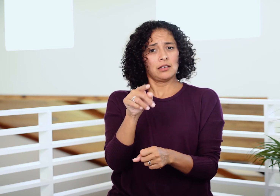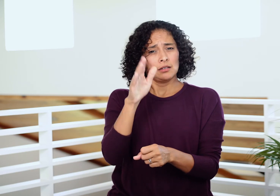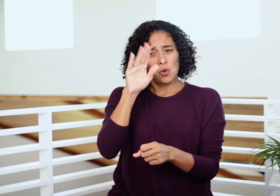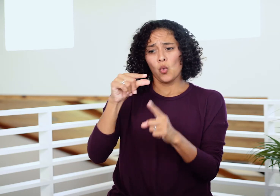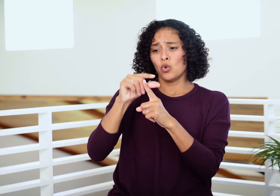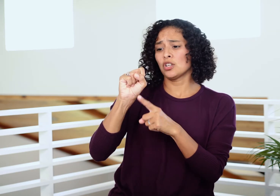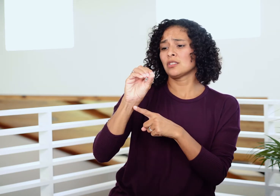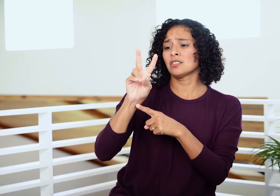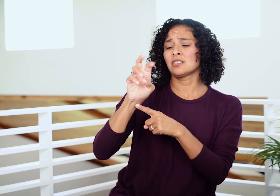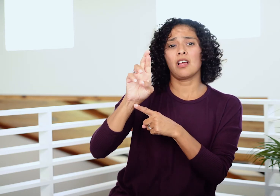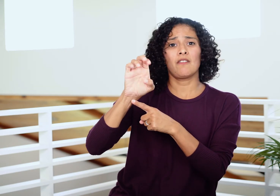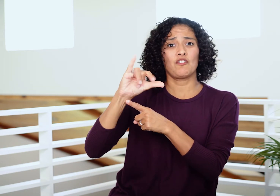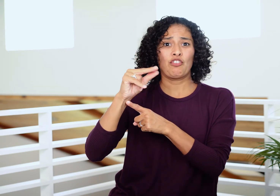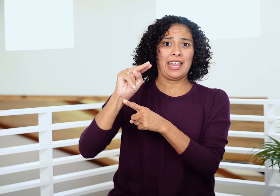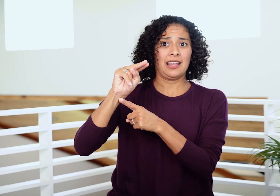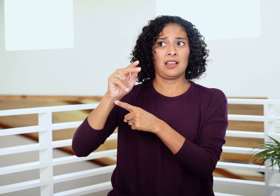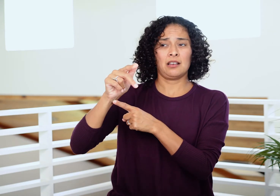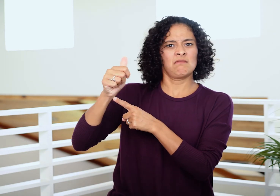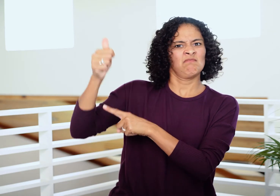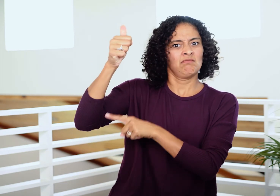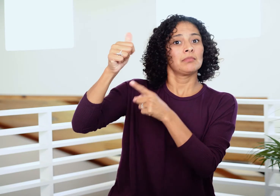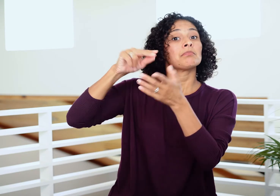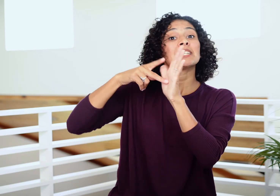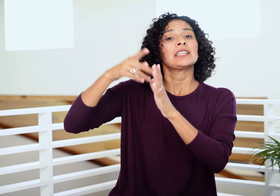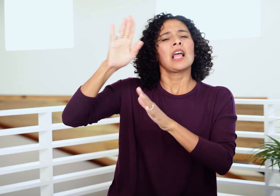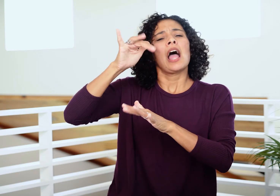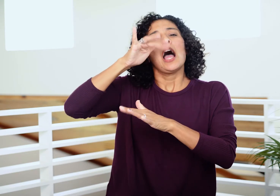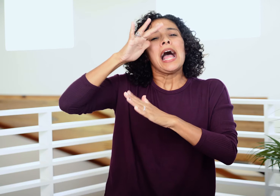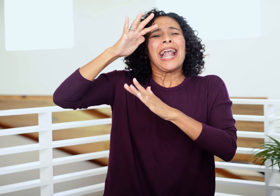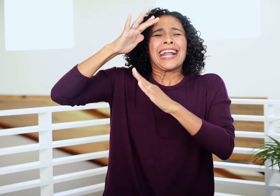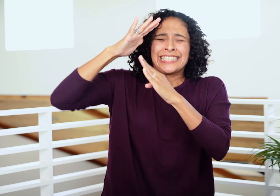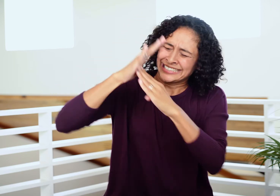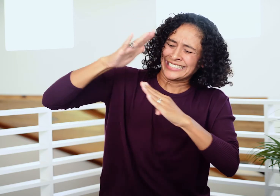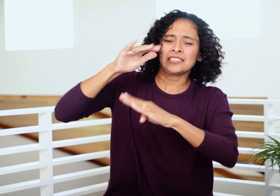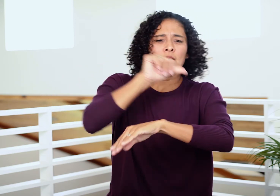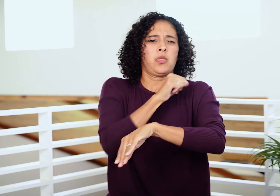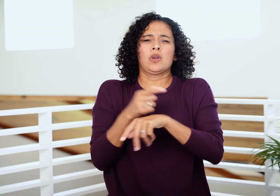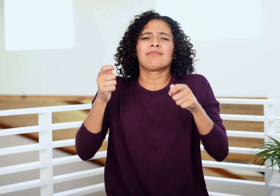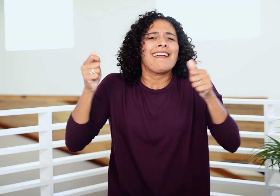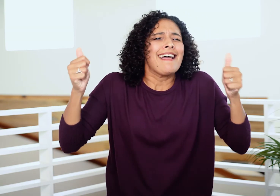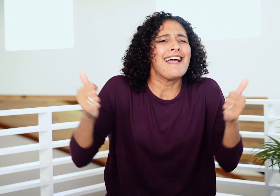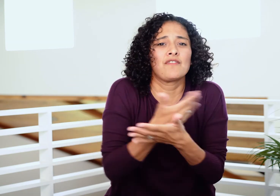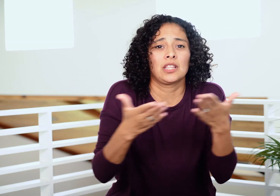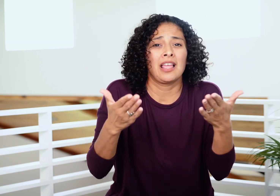because sovereign really means that God is the supreme authority over all things,